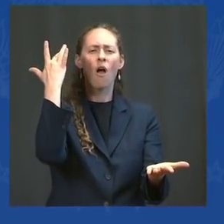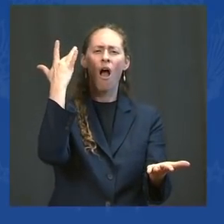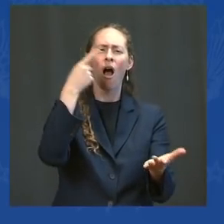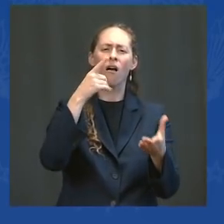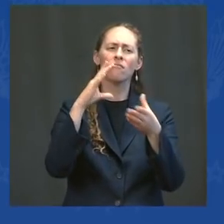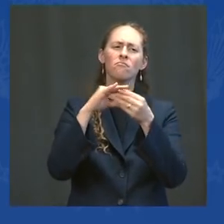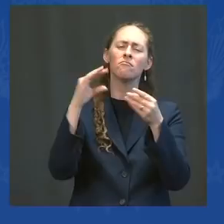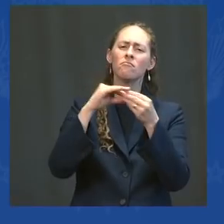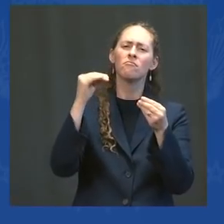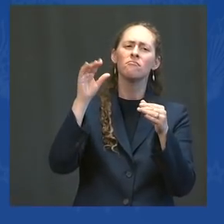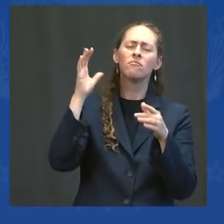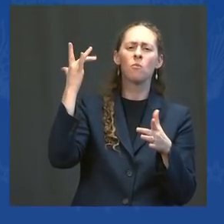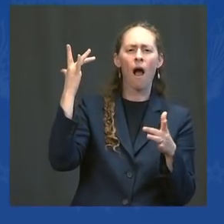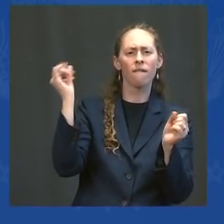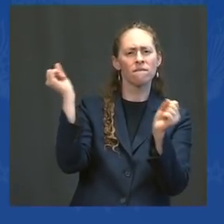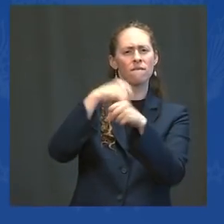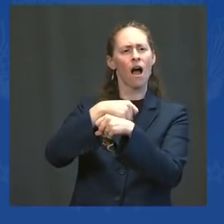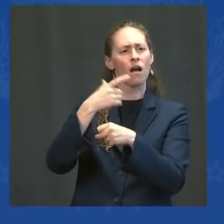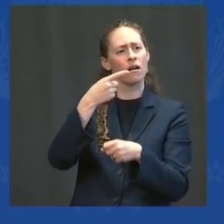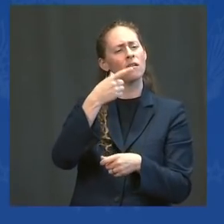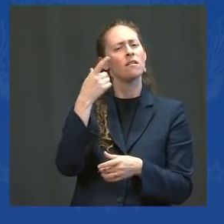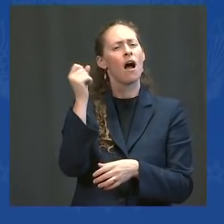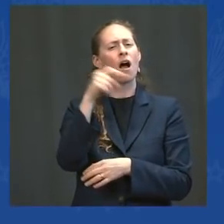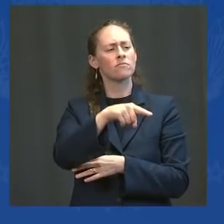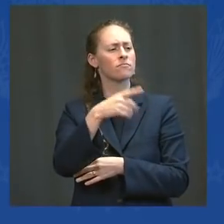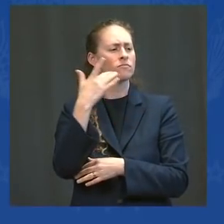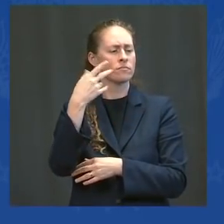stated it eloquently -- one word: "Democracy."